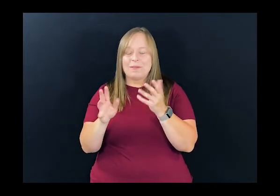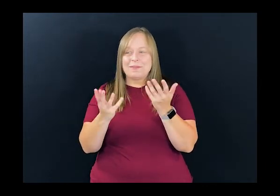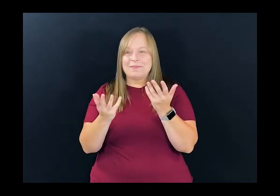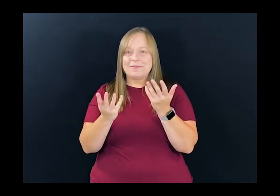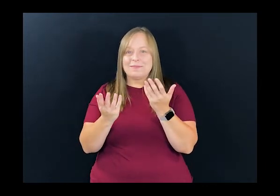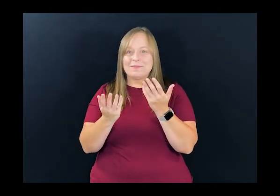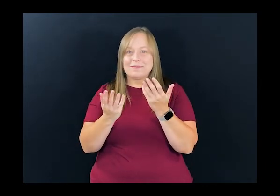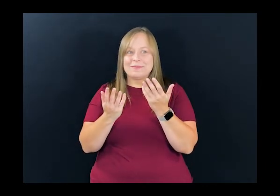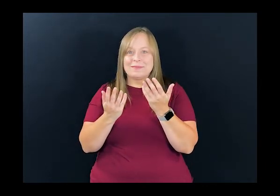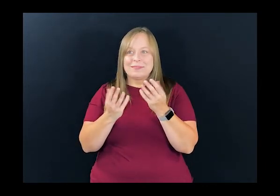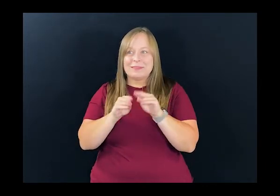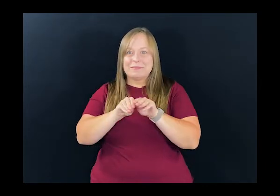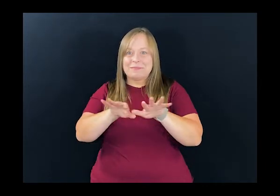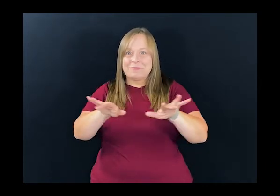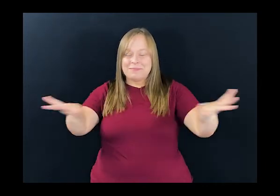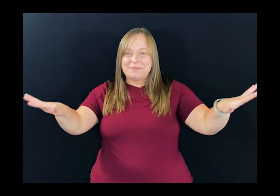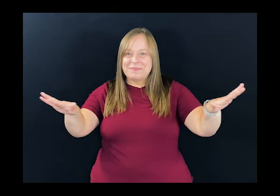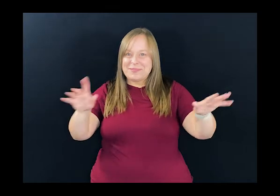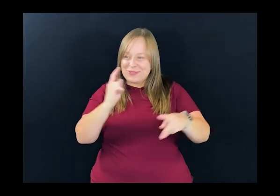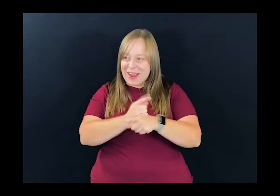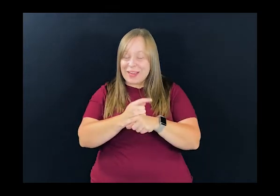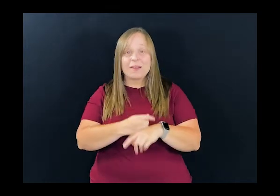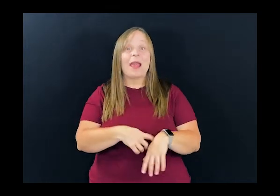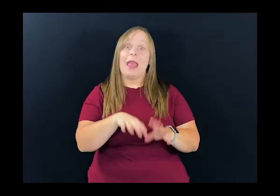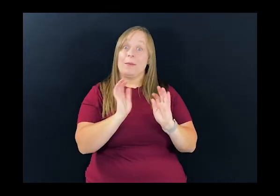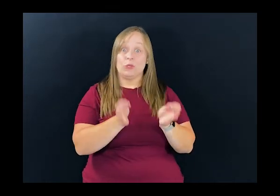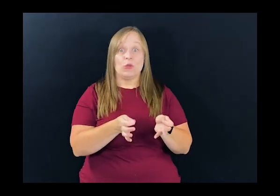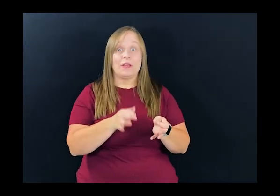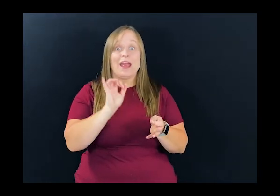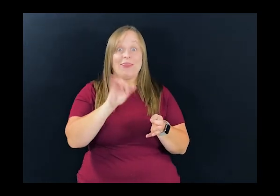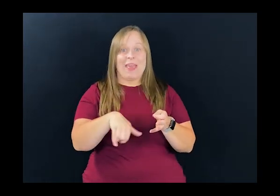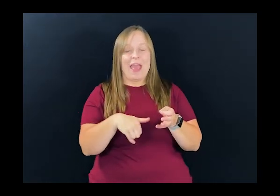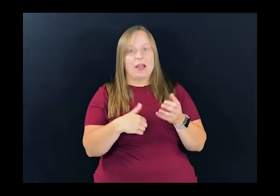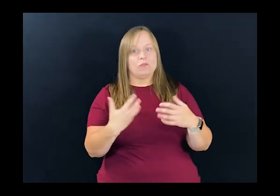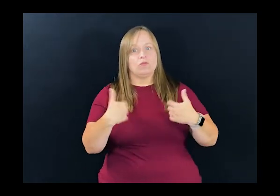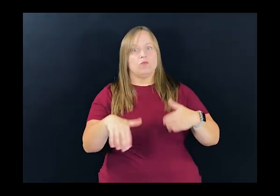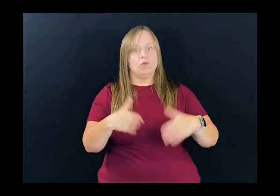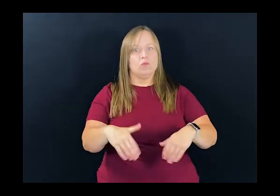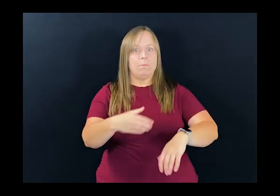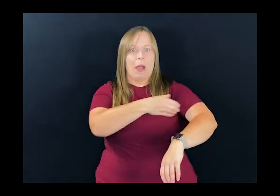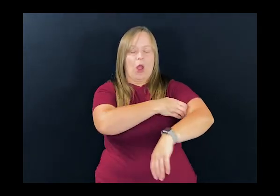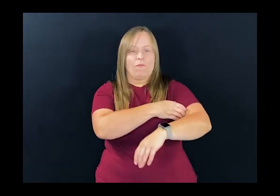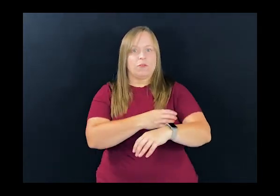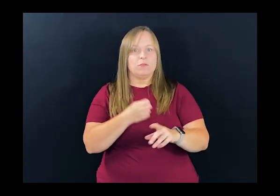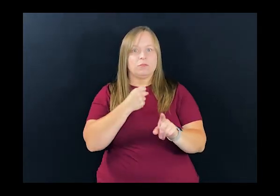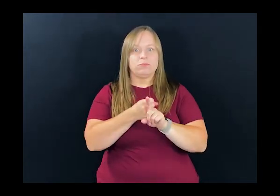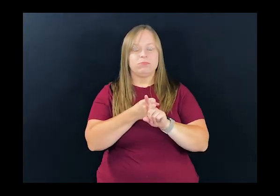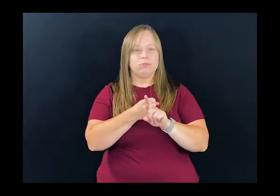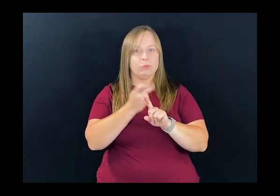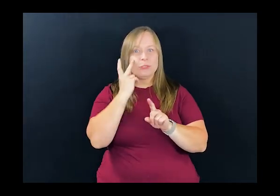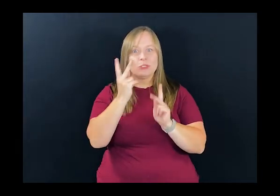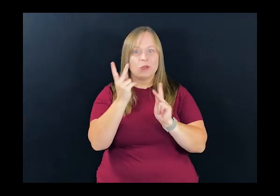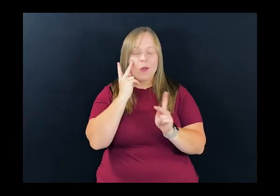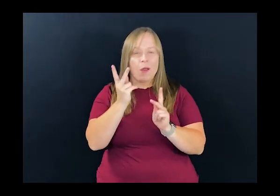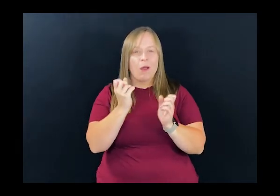This is a very wide reaching movement. [Donna] Absolutely. And that's what made it even more powerful when we saw the number of women